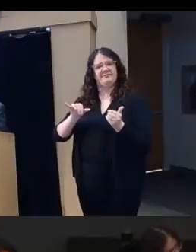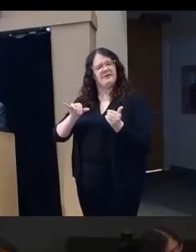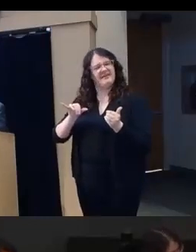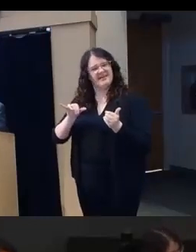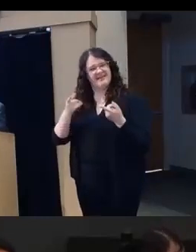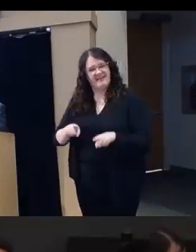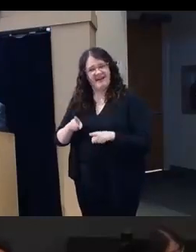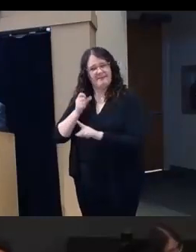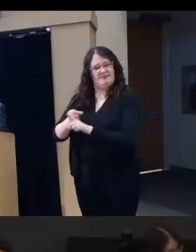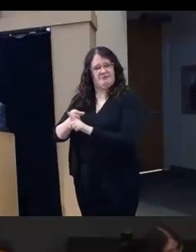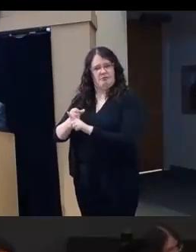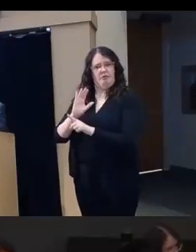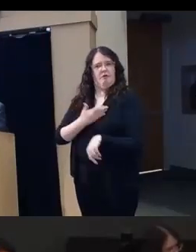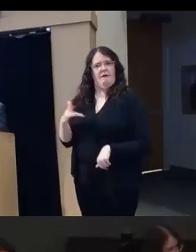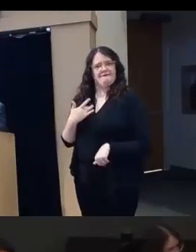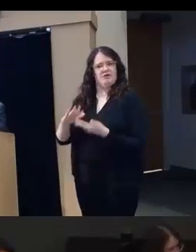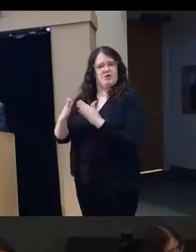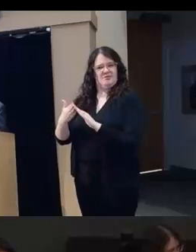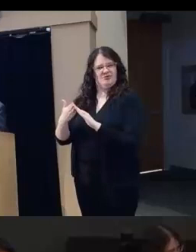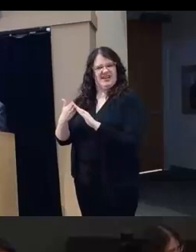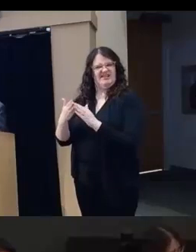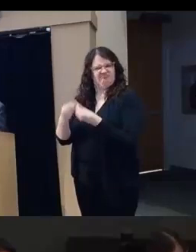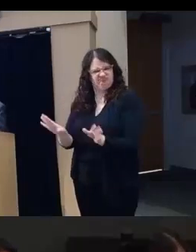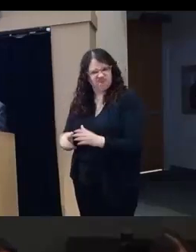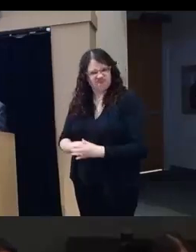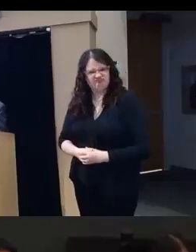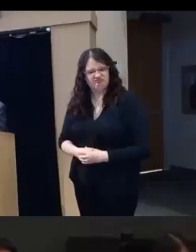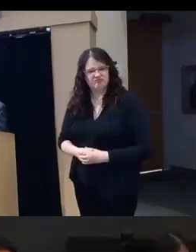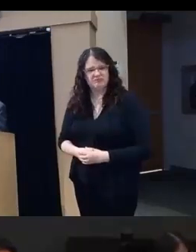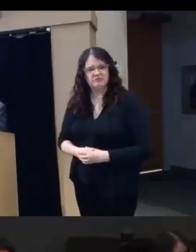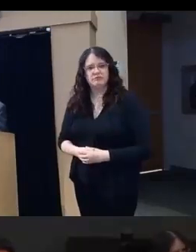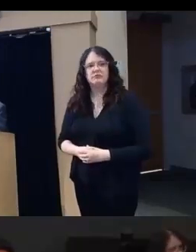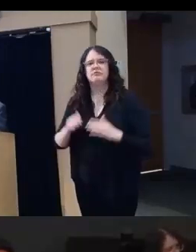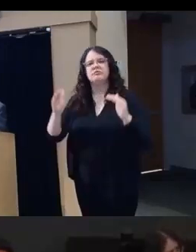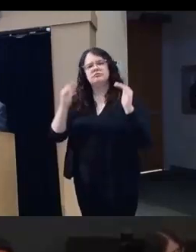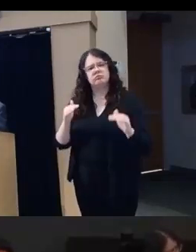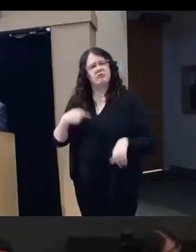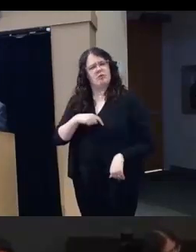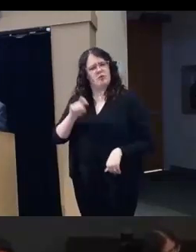of community in these biotron psychiatry and we have to work together to integrate